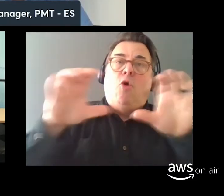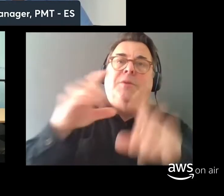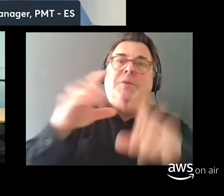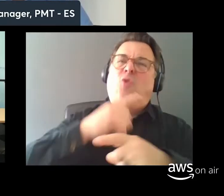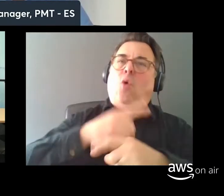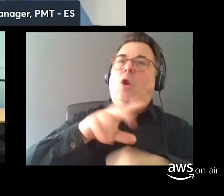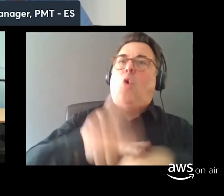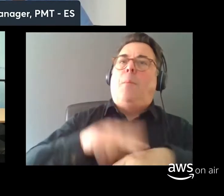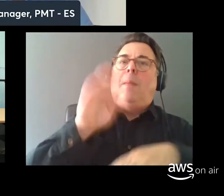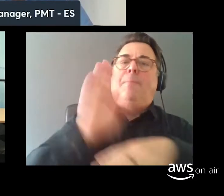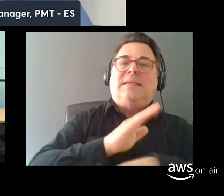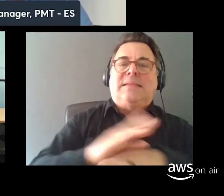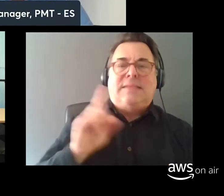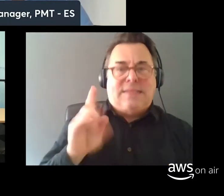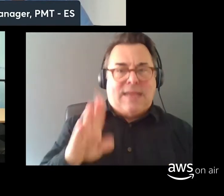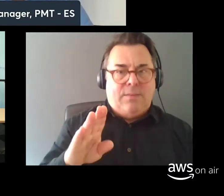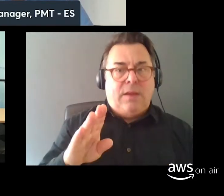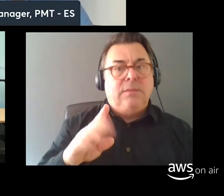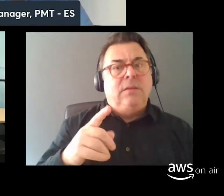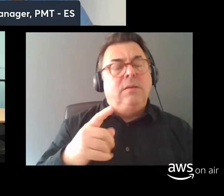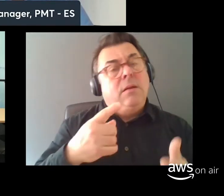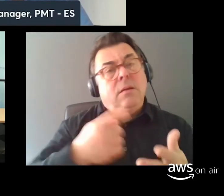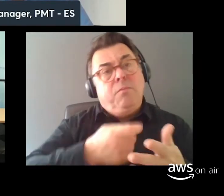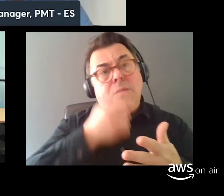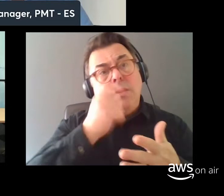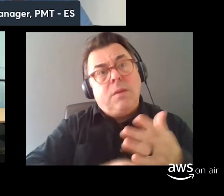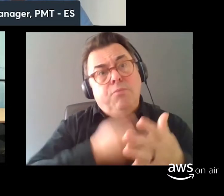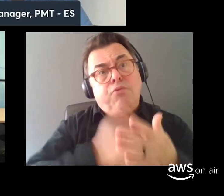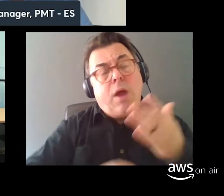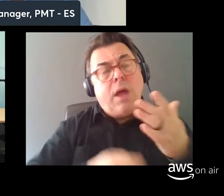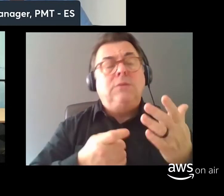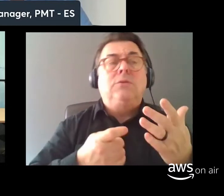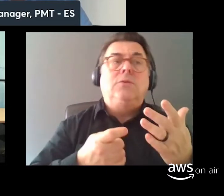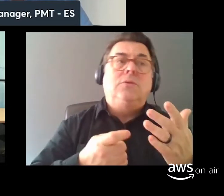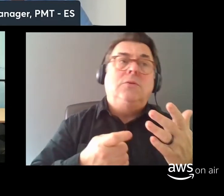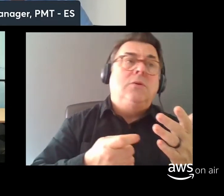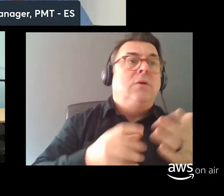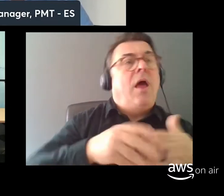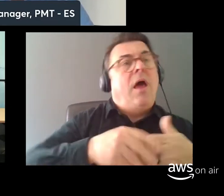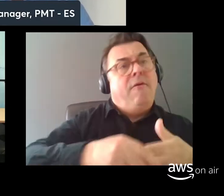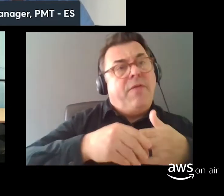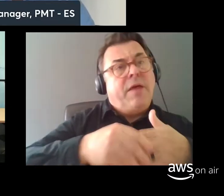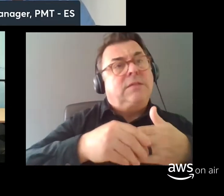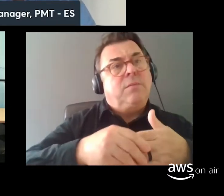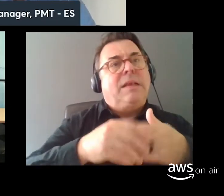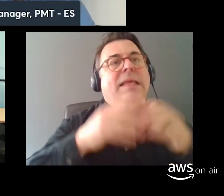with the price point and flexibility of open-source databases.